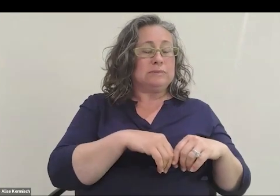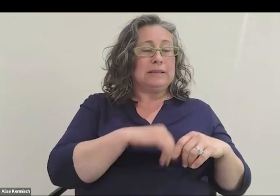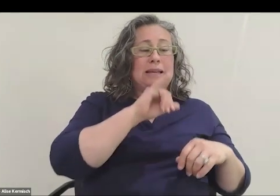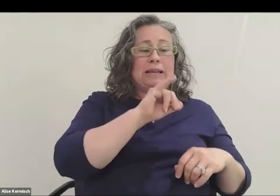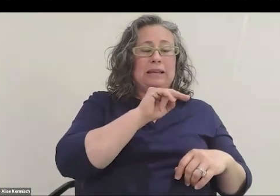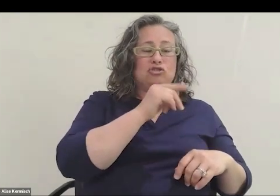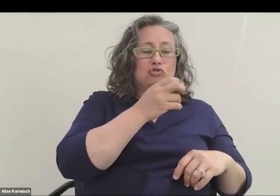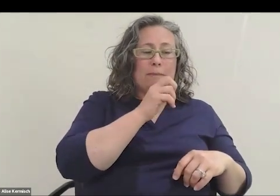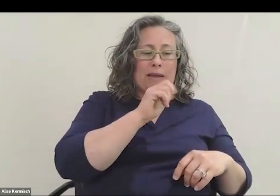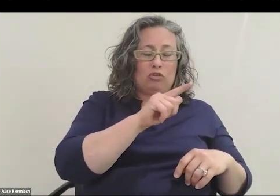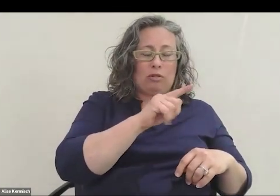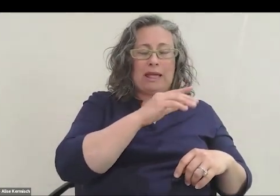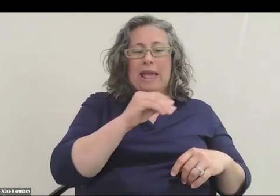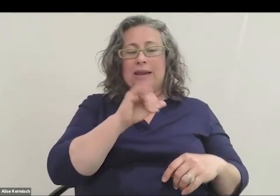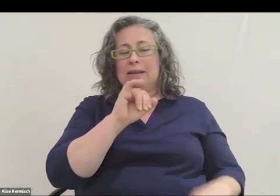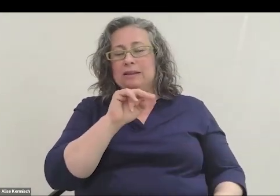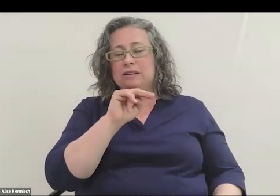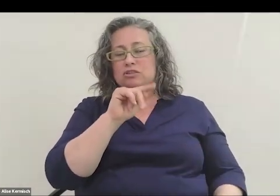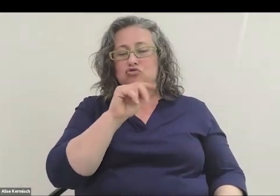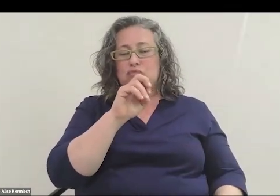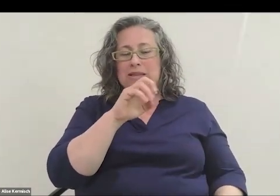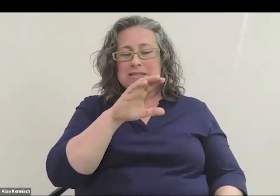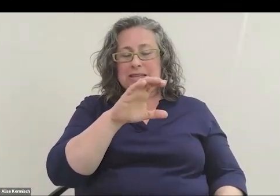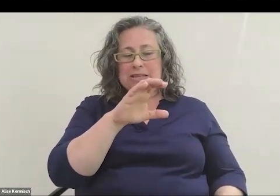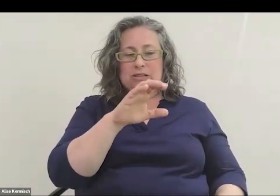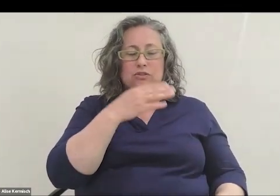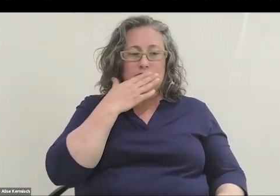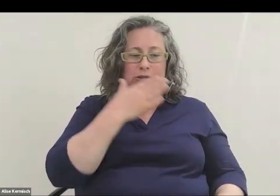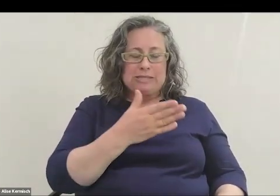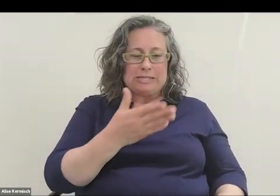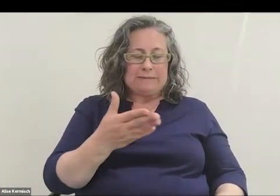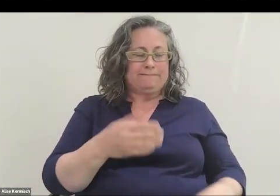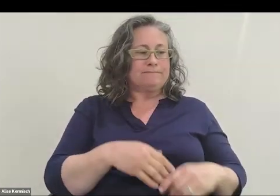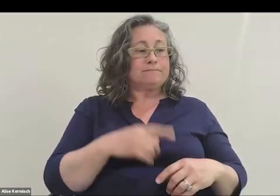and intrinsic goods. I think so much of the way we talk about walking and talking,